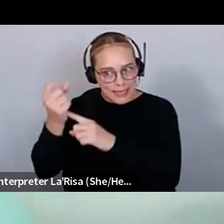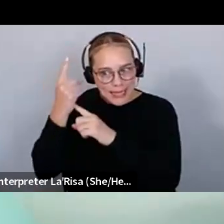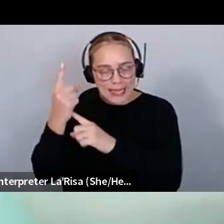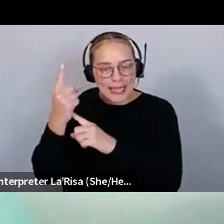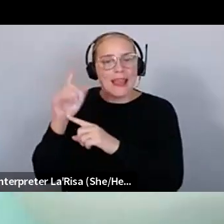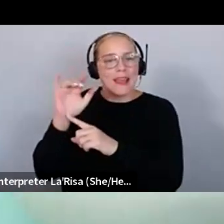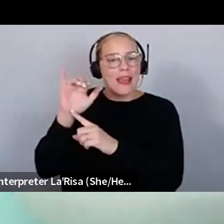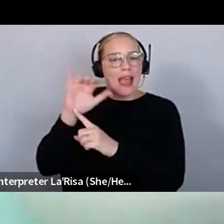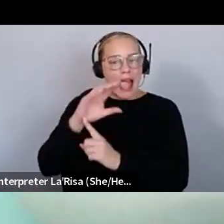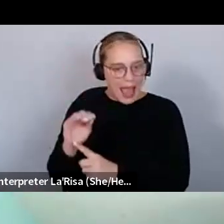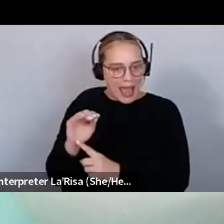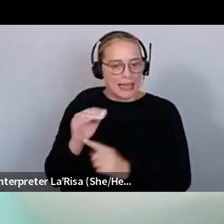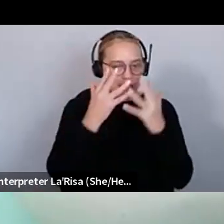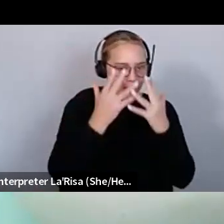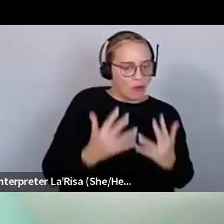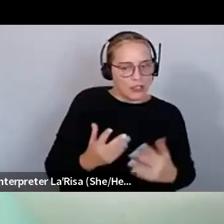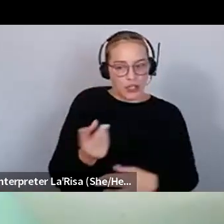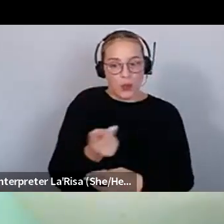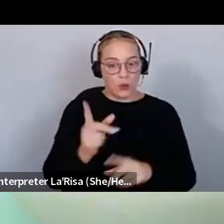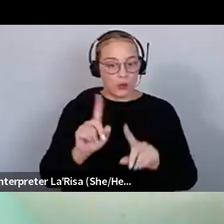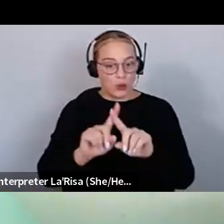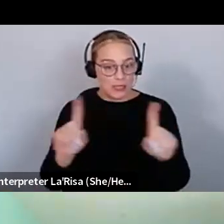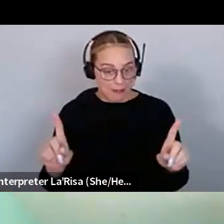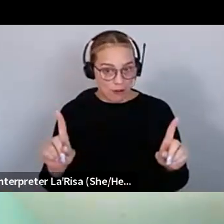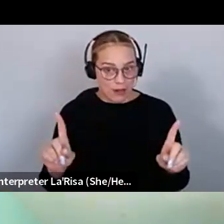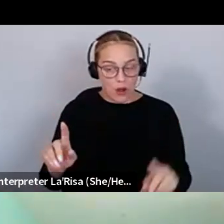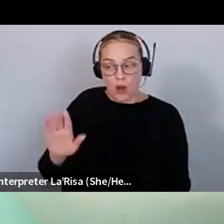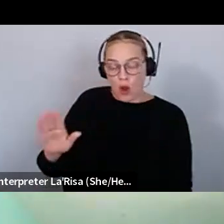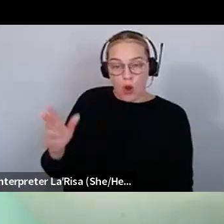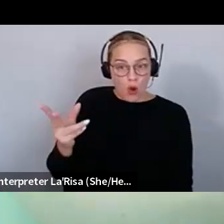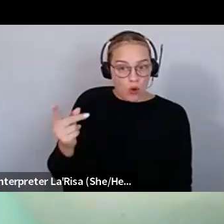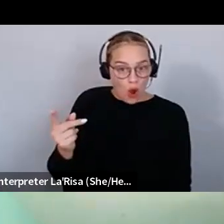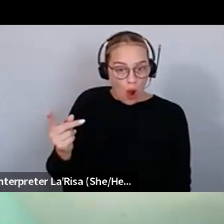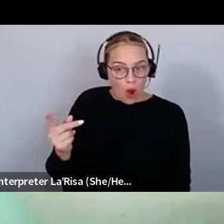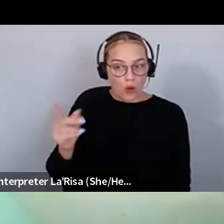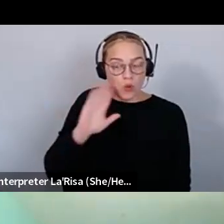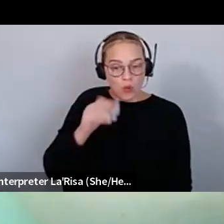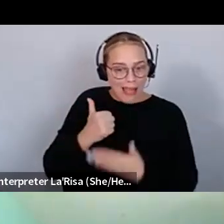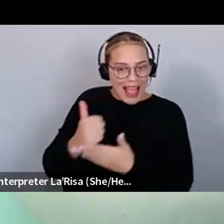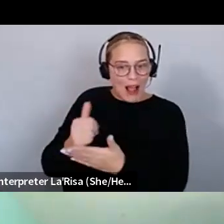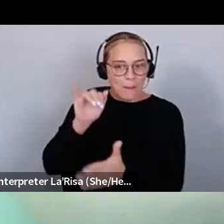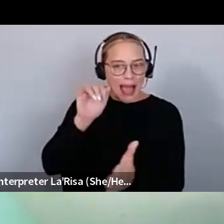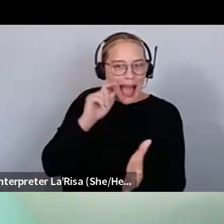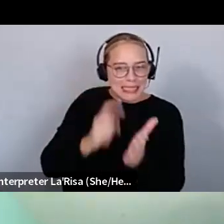So Rosa, college student and auditory processing and depression. Two different facilities. Rosa has a dog named